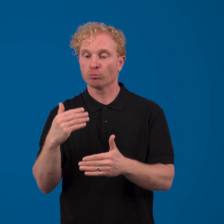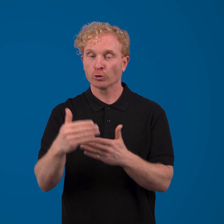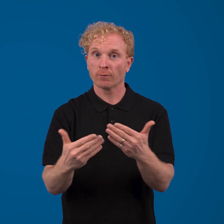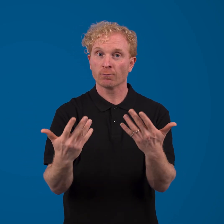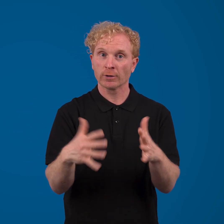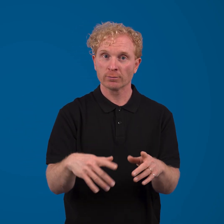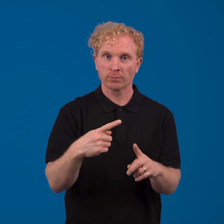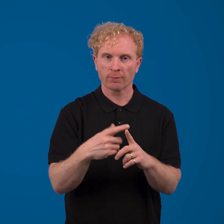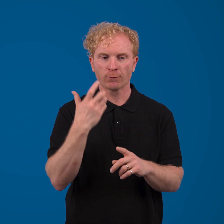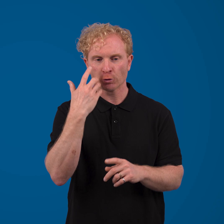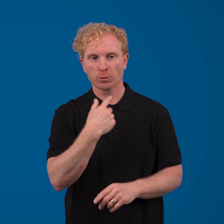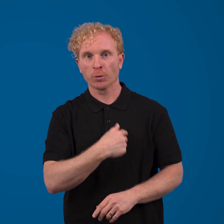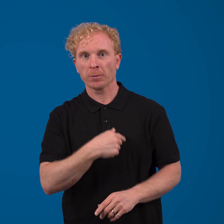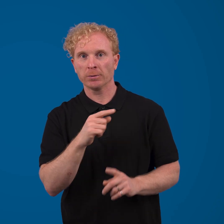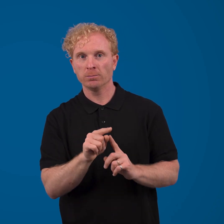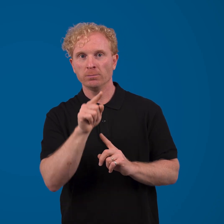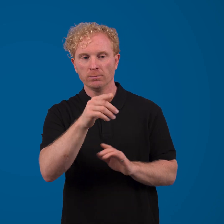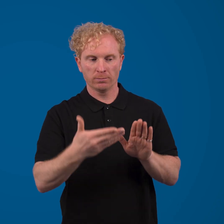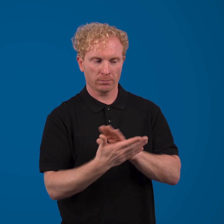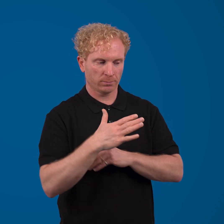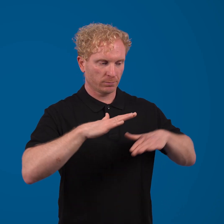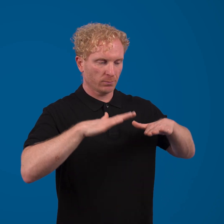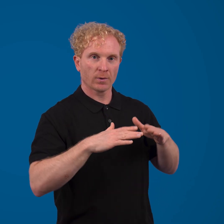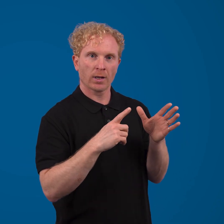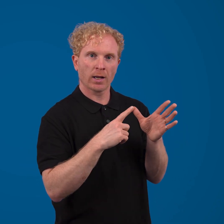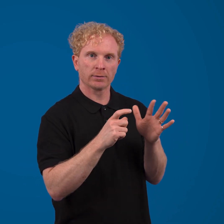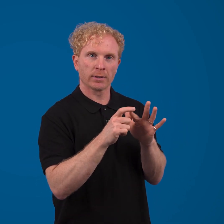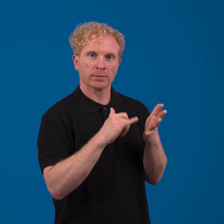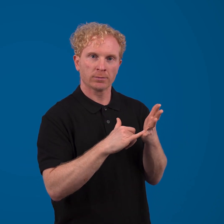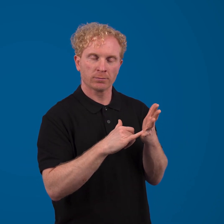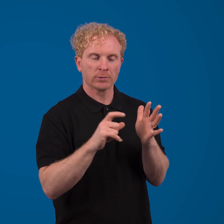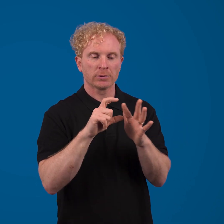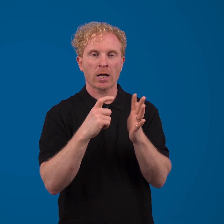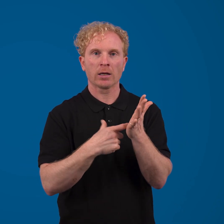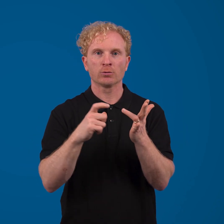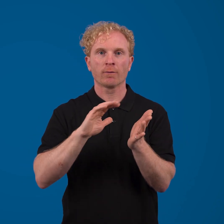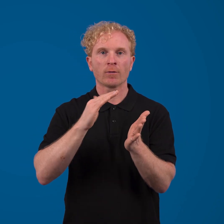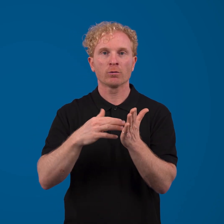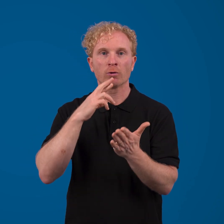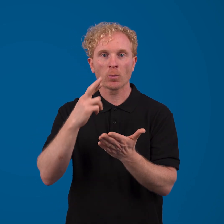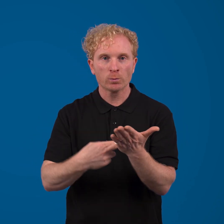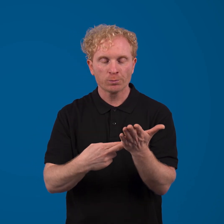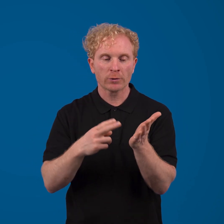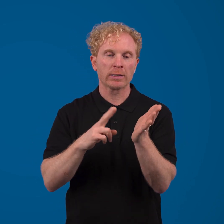progress made and future commitments under ADS, the Disability Royal Commission’s Final Report,